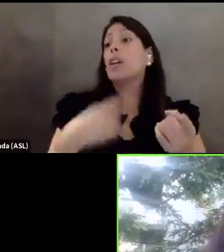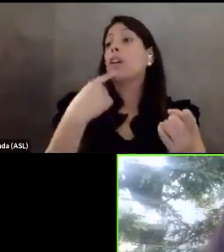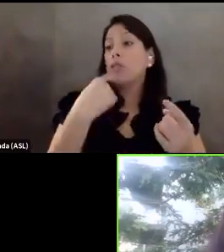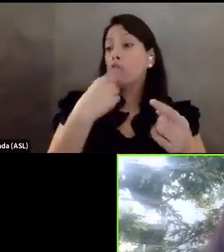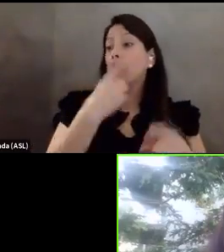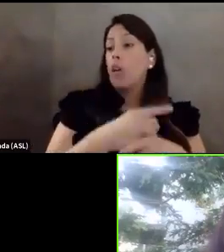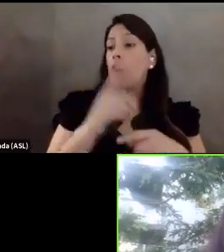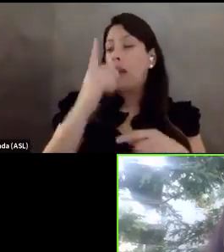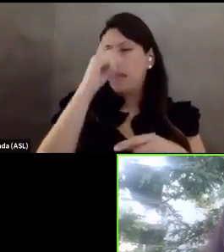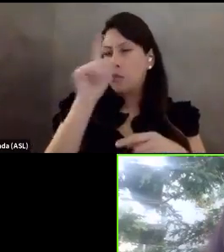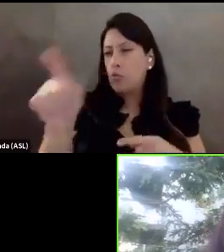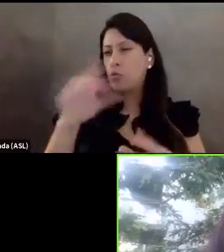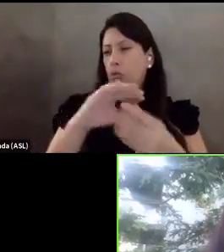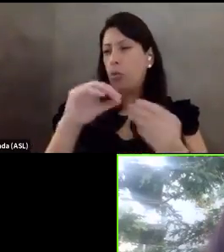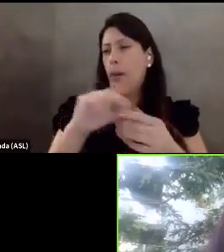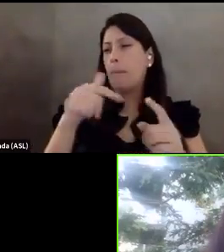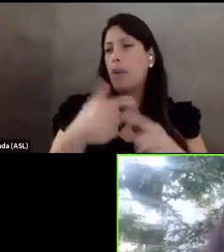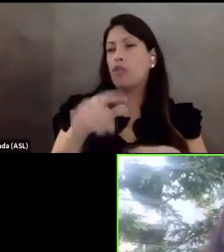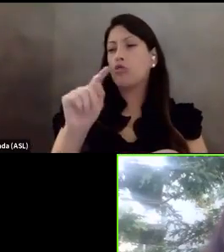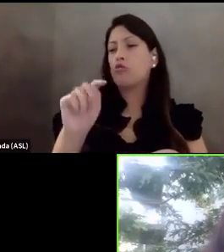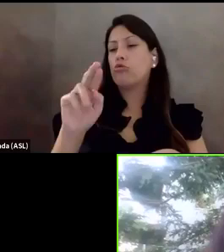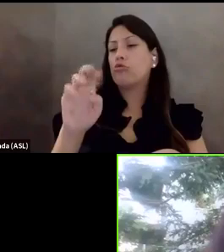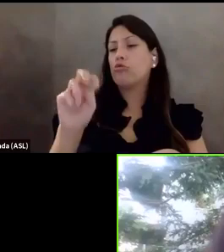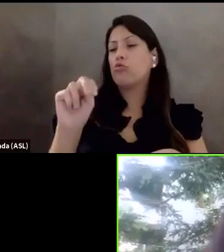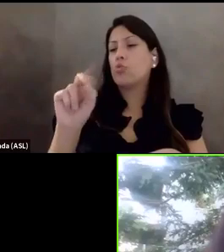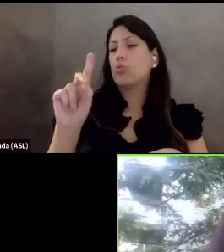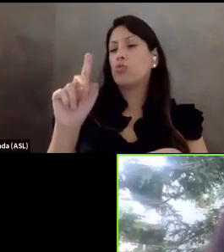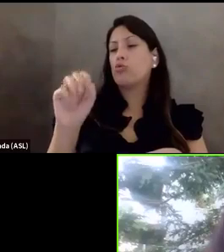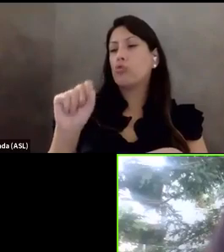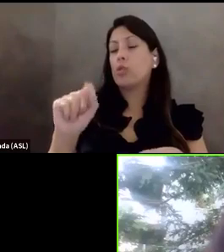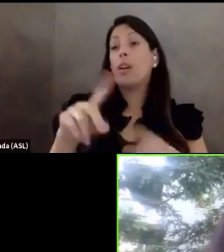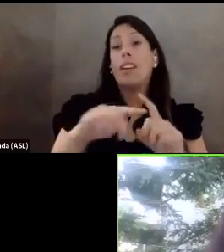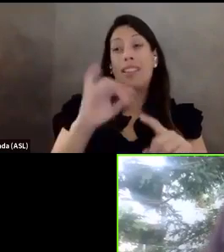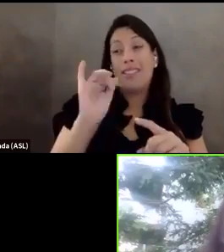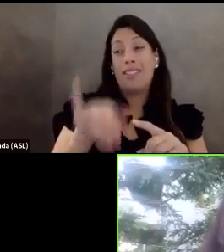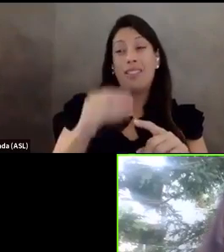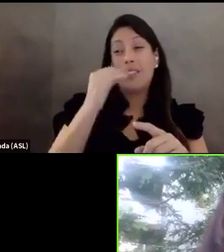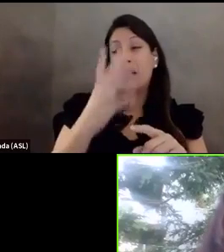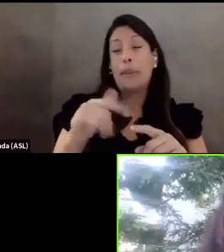COVID-19 over time and those trends are affected by many, many different factors.